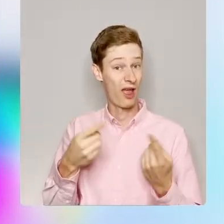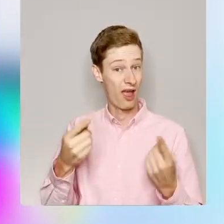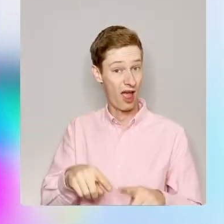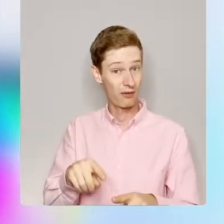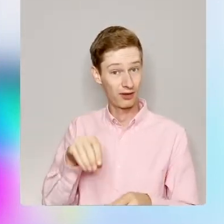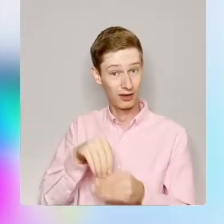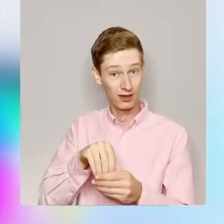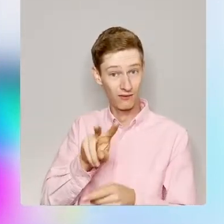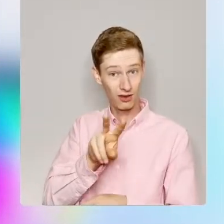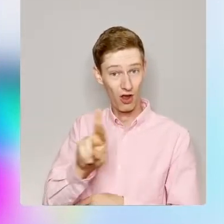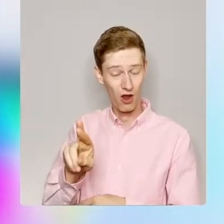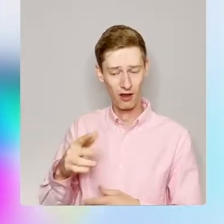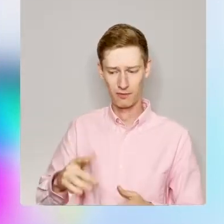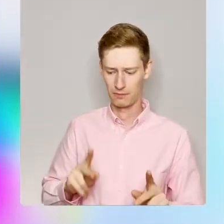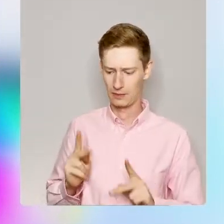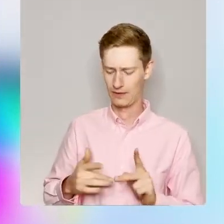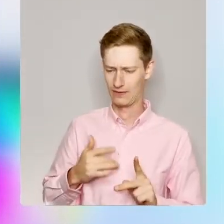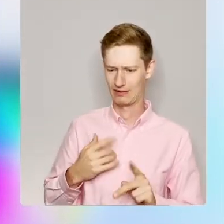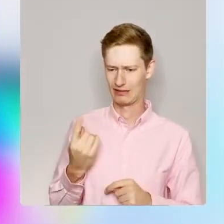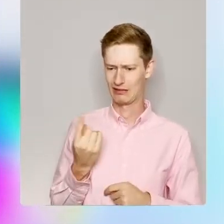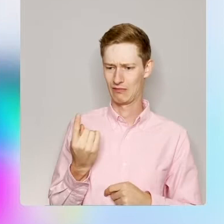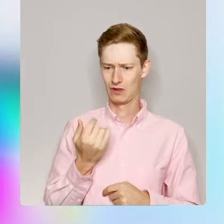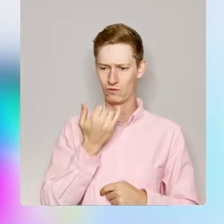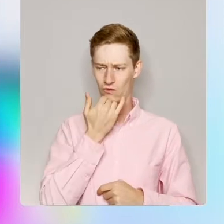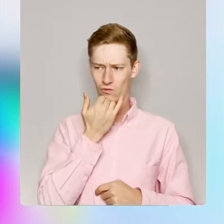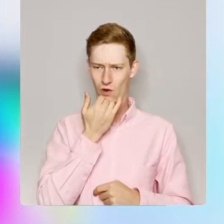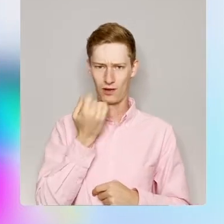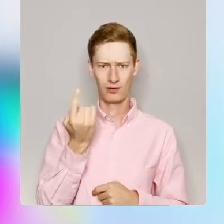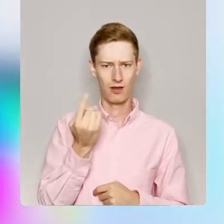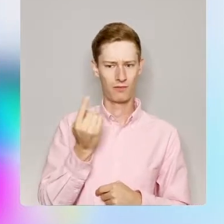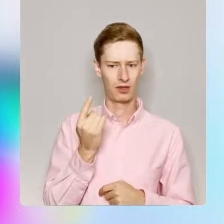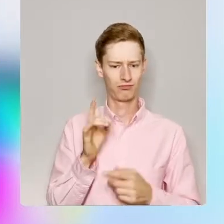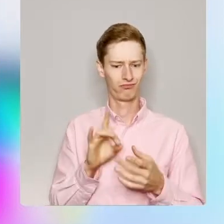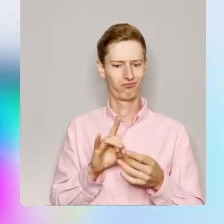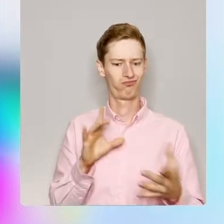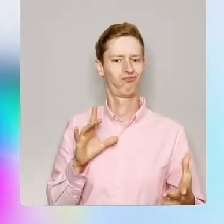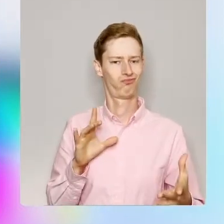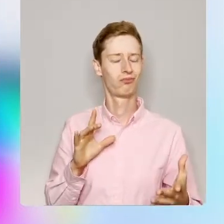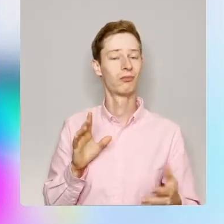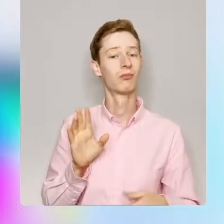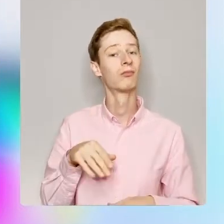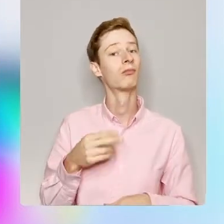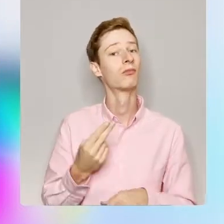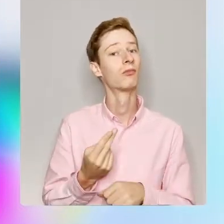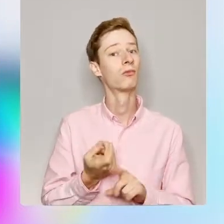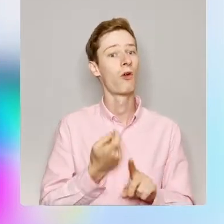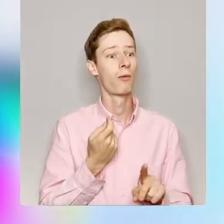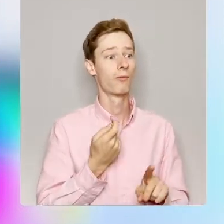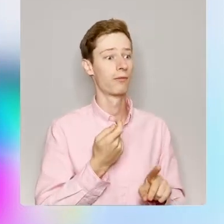people will get the sense that something is off. Using an analogy from the graphics world,